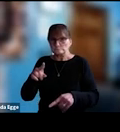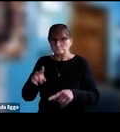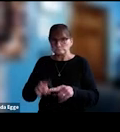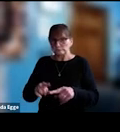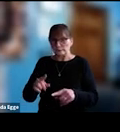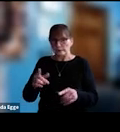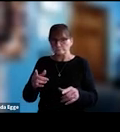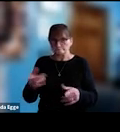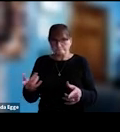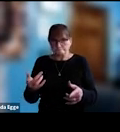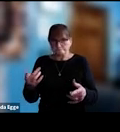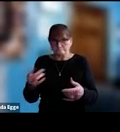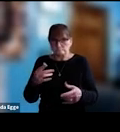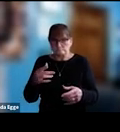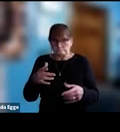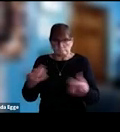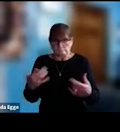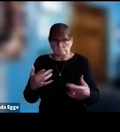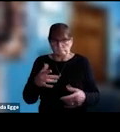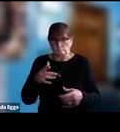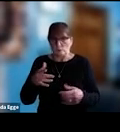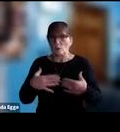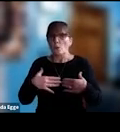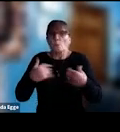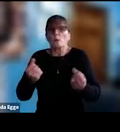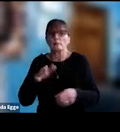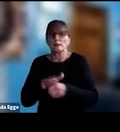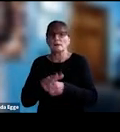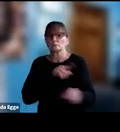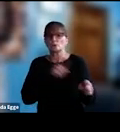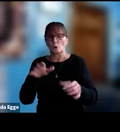Well, that means that she was sober when she was found to be incompetent,